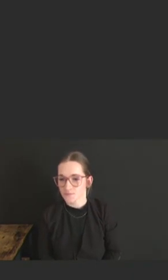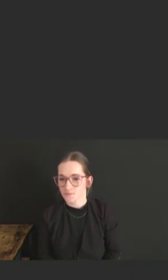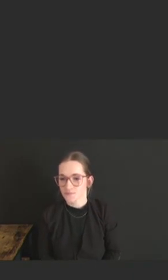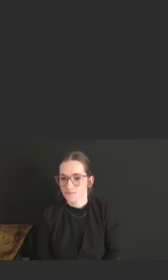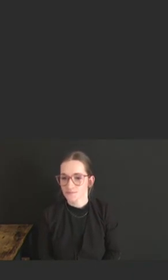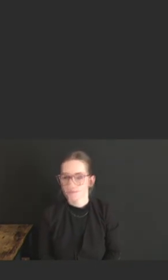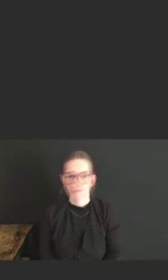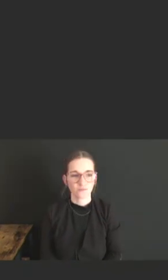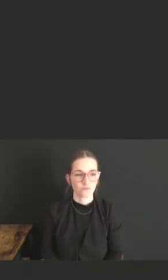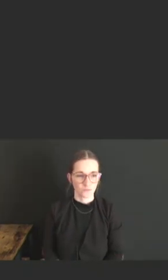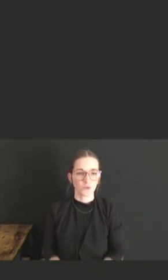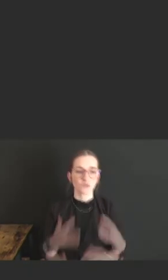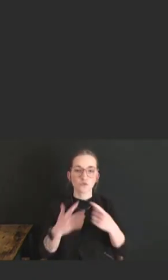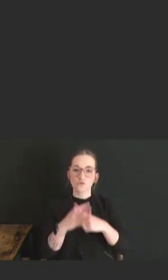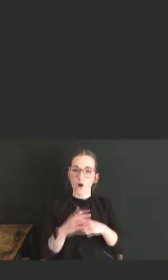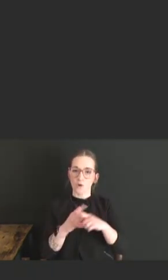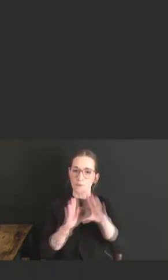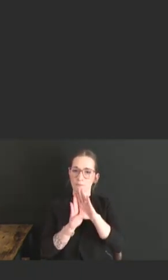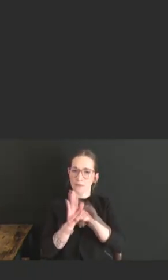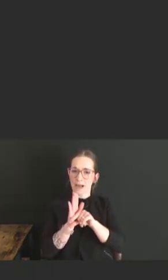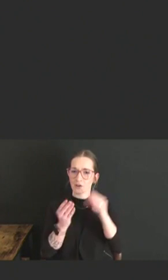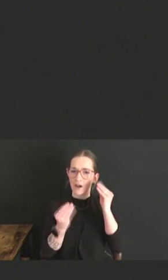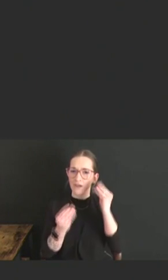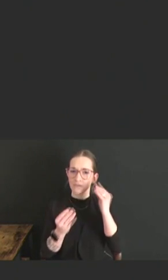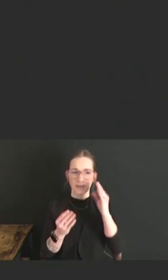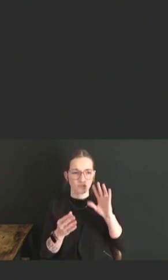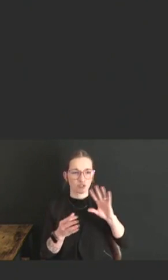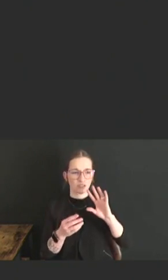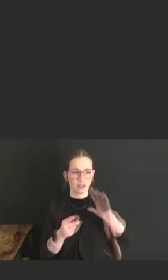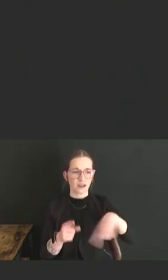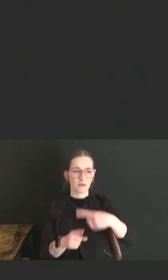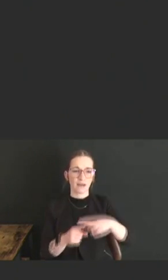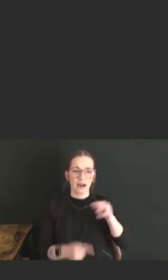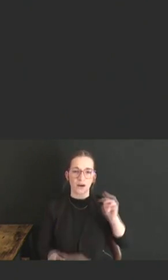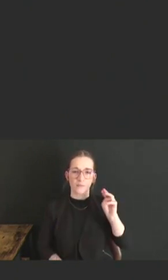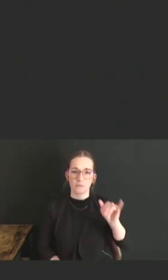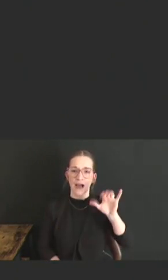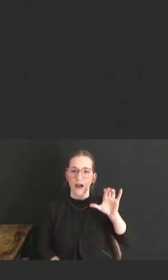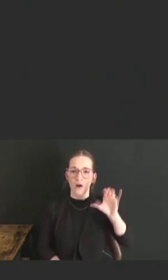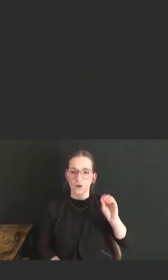So I'll start with some background information on Myocarditis after mRNA COVID-19 vaccination.